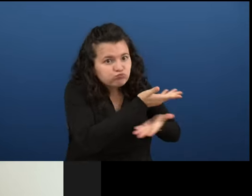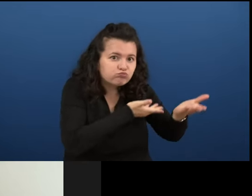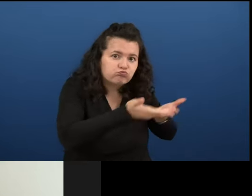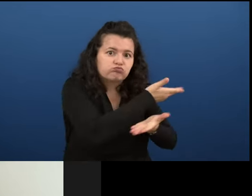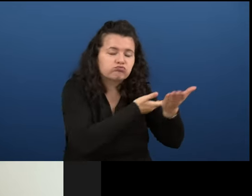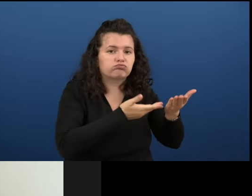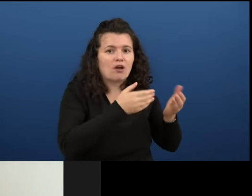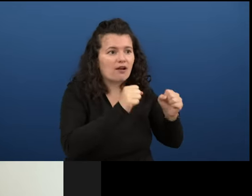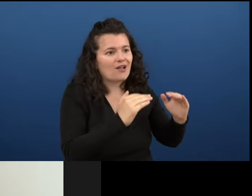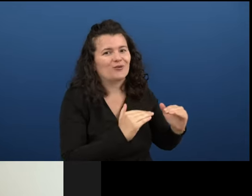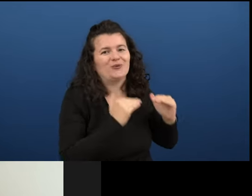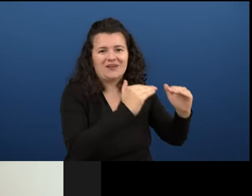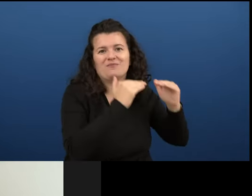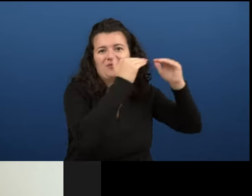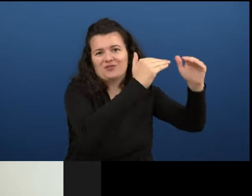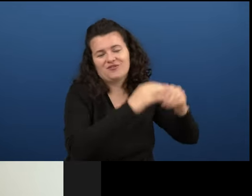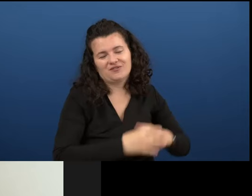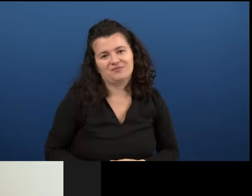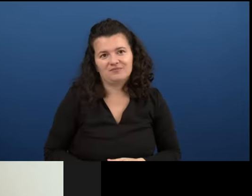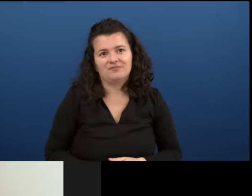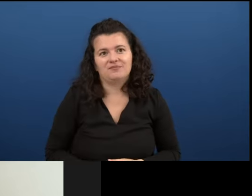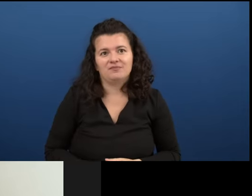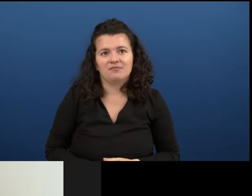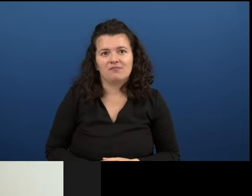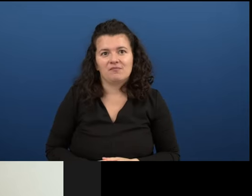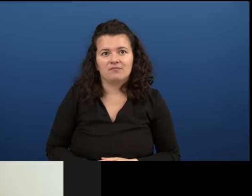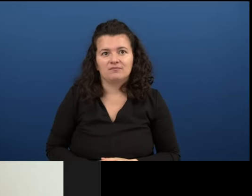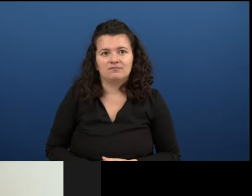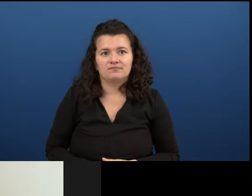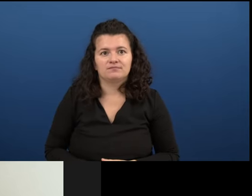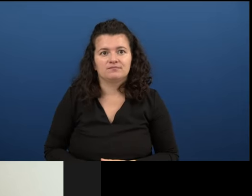something didn't work and we're able to see how it can work and actualize internally.